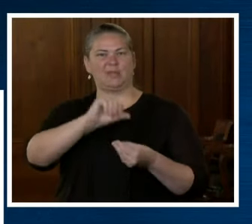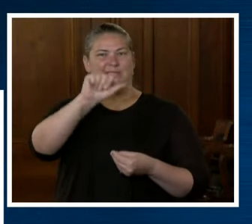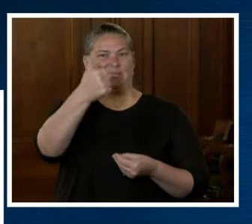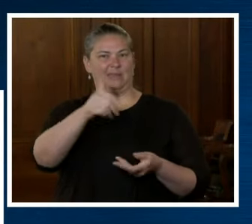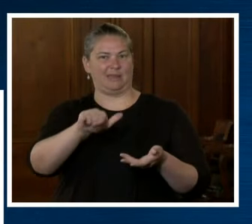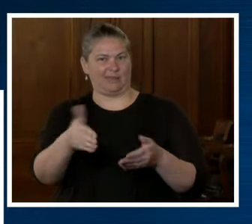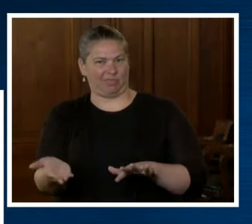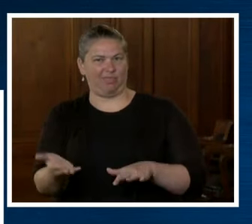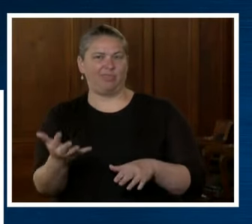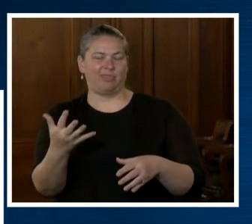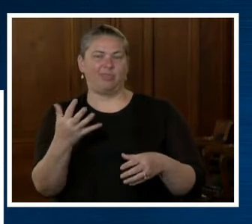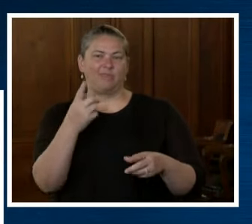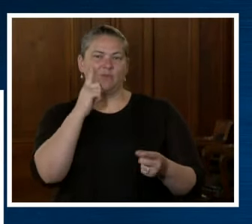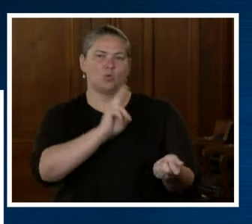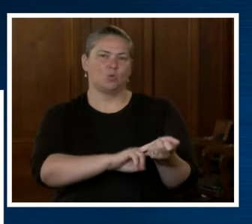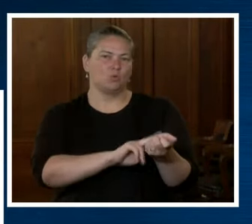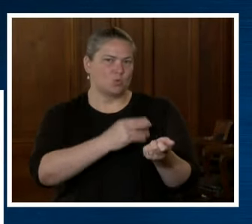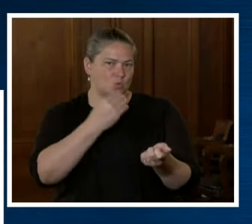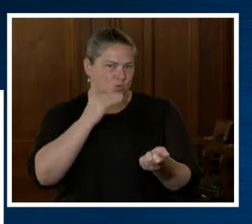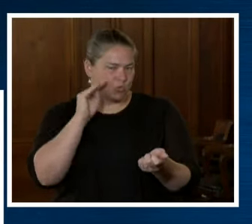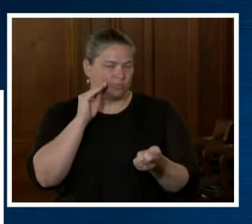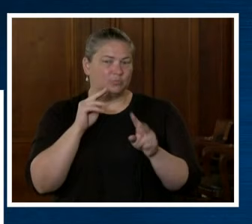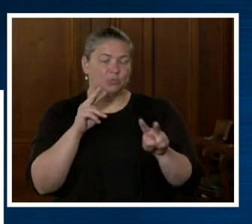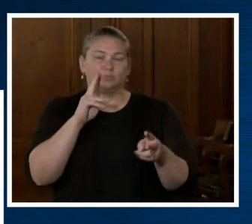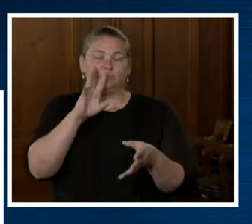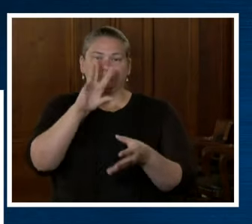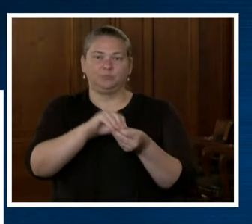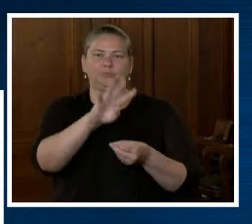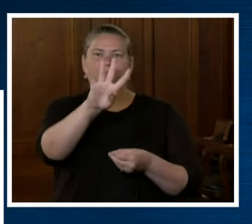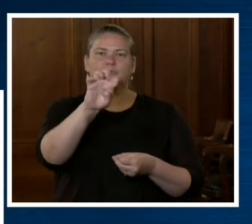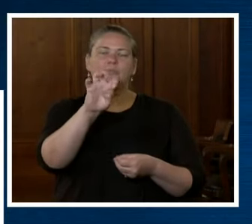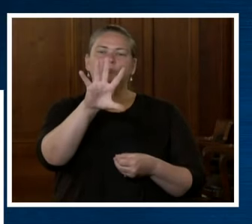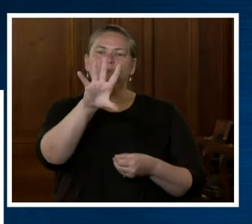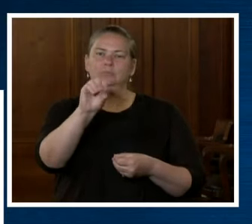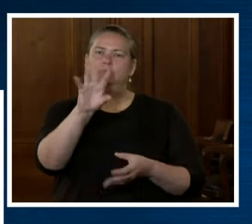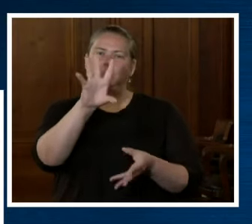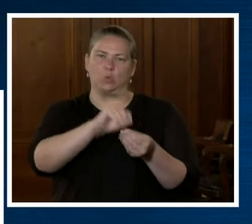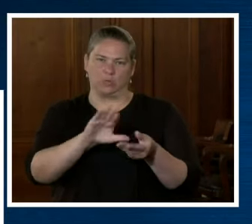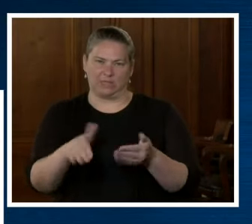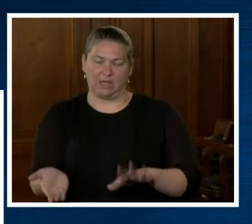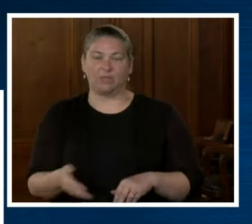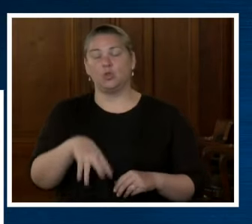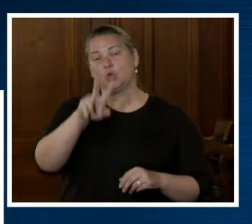THANK YOU, GOVERNOR.